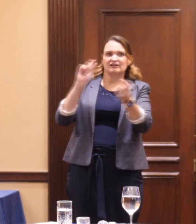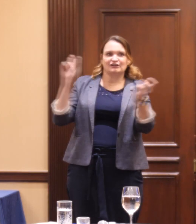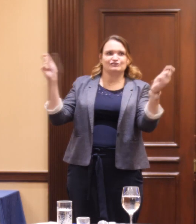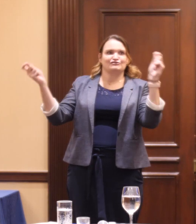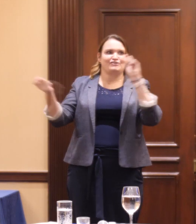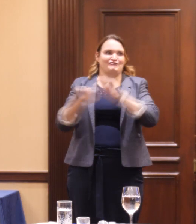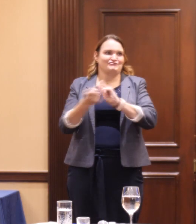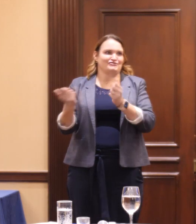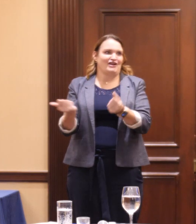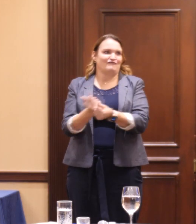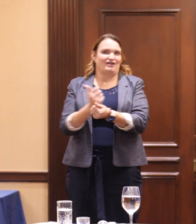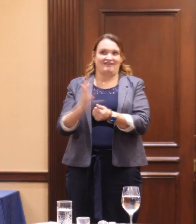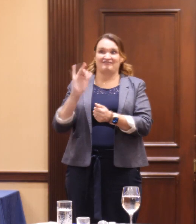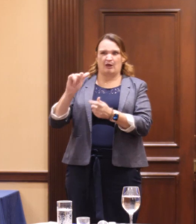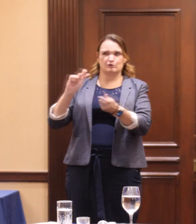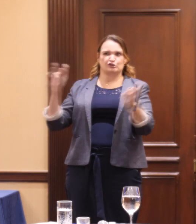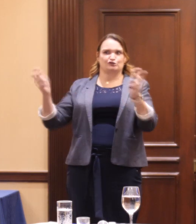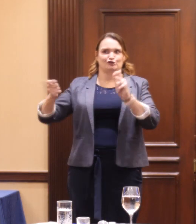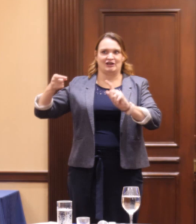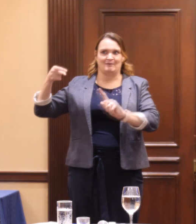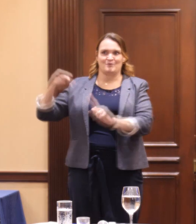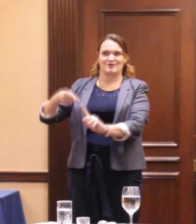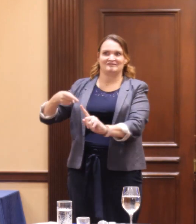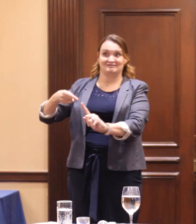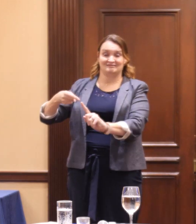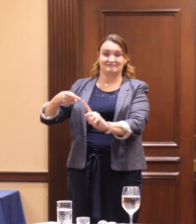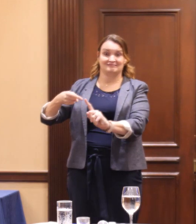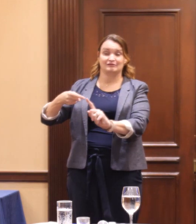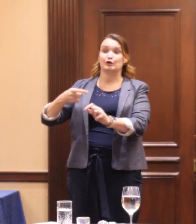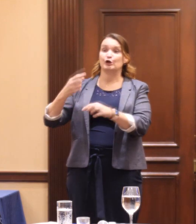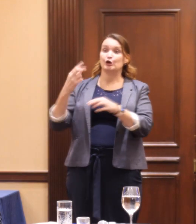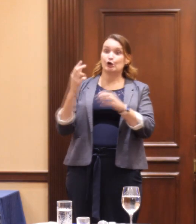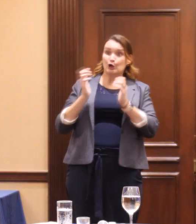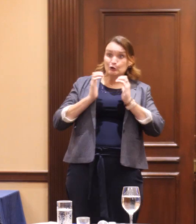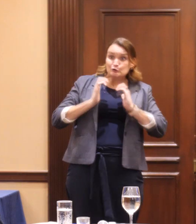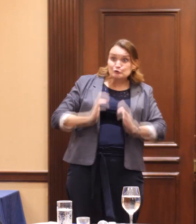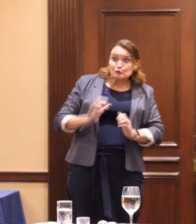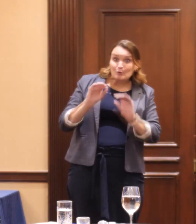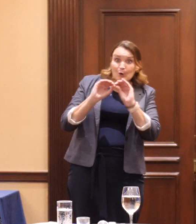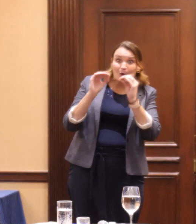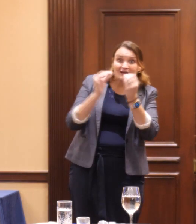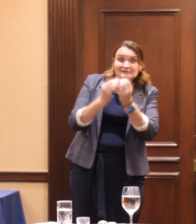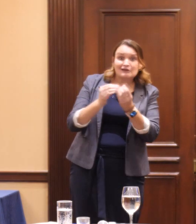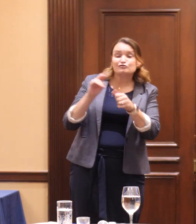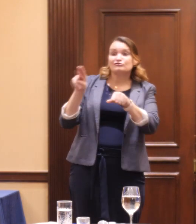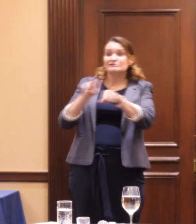it was true that consumer organizations, other organisms, national organizations, they